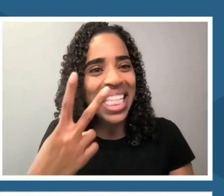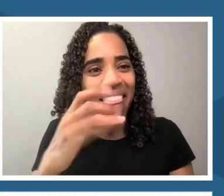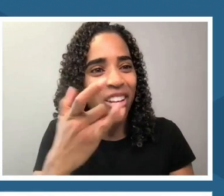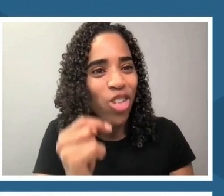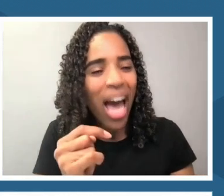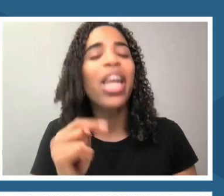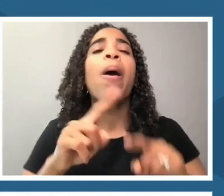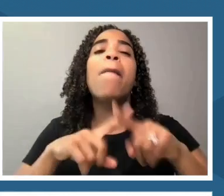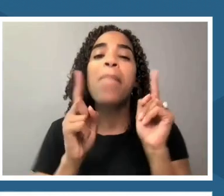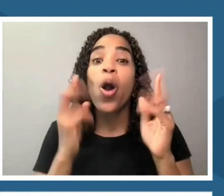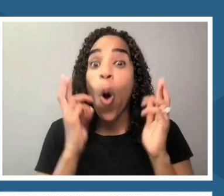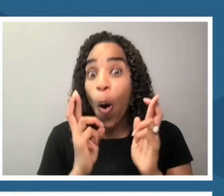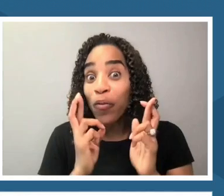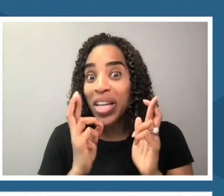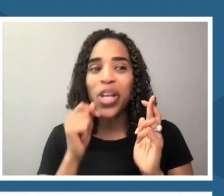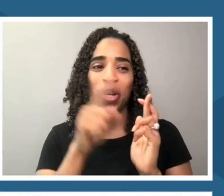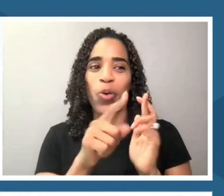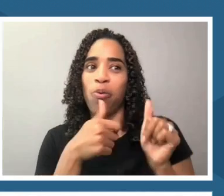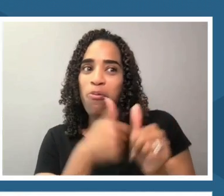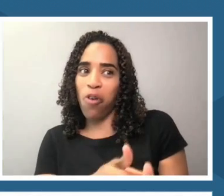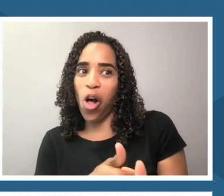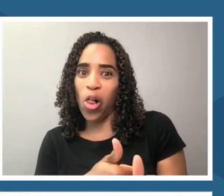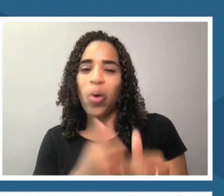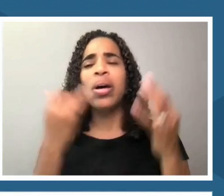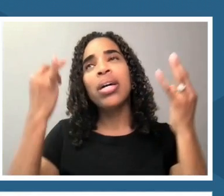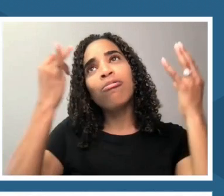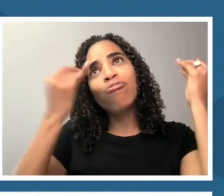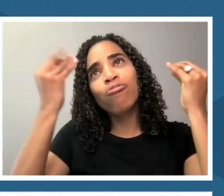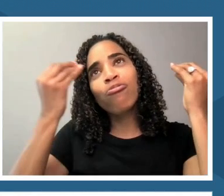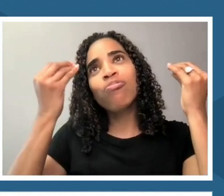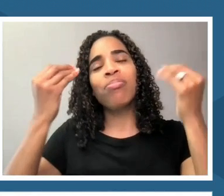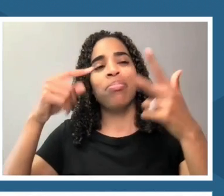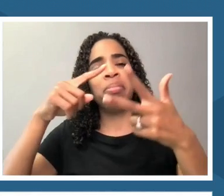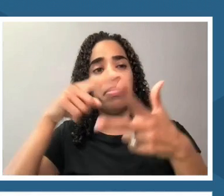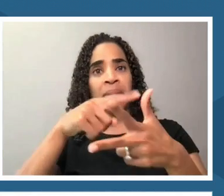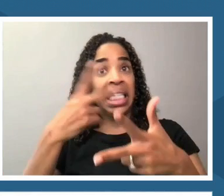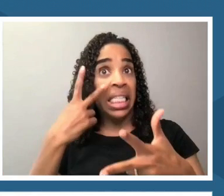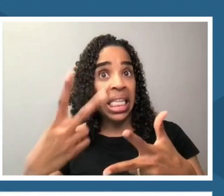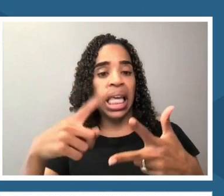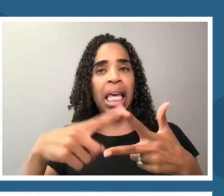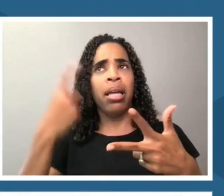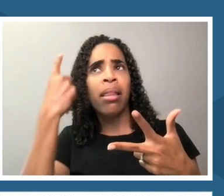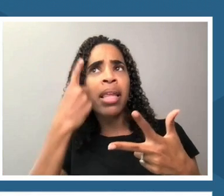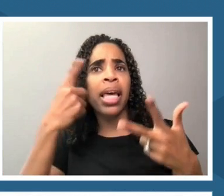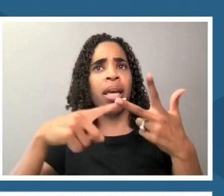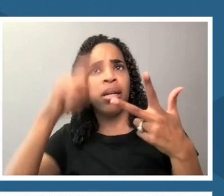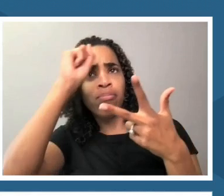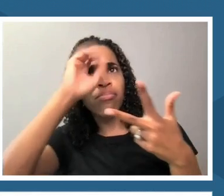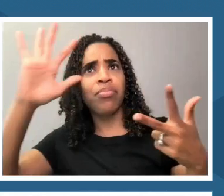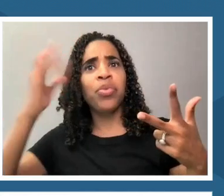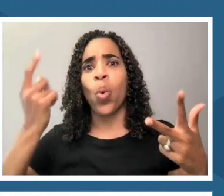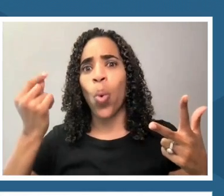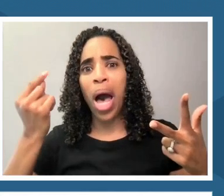are also following along and reflecting alongside with us as well uh but let us